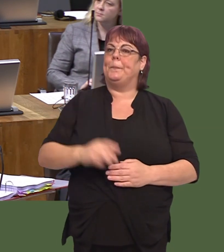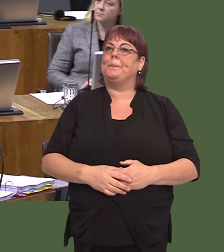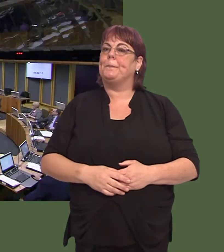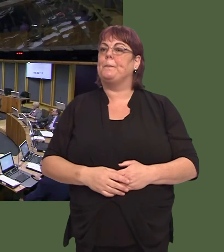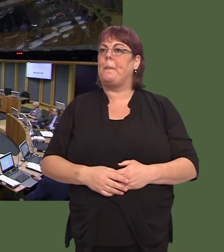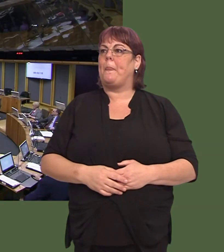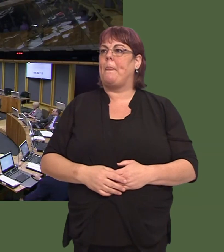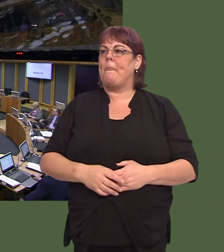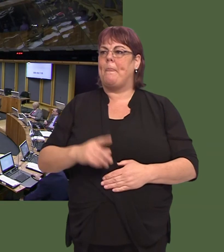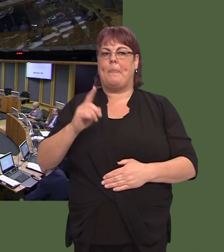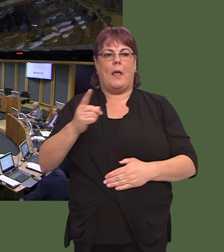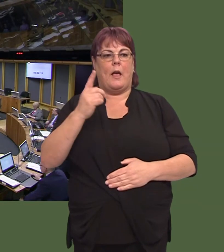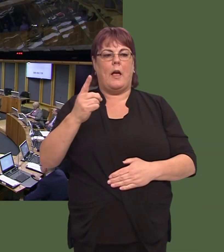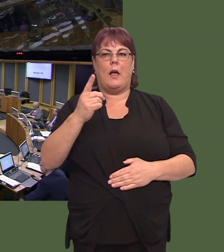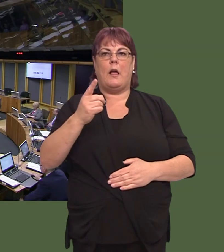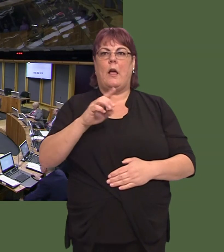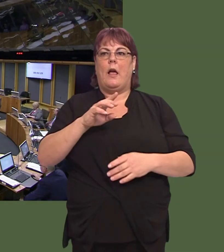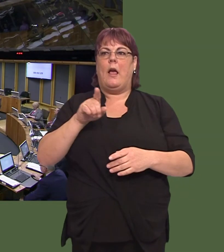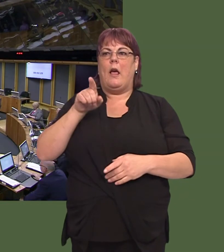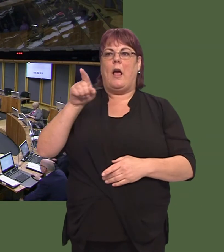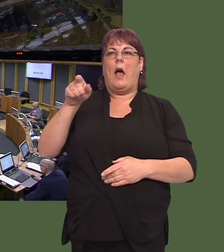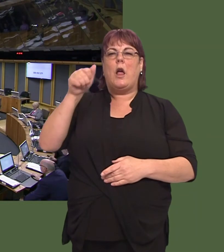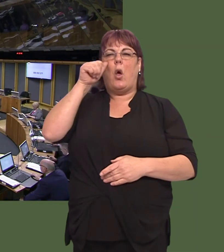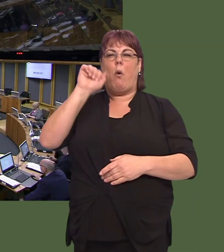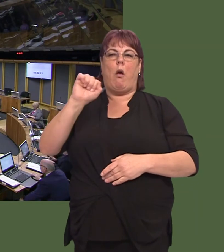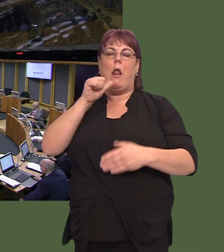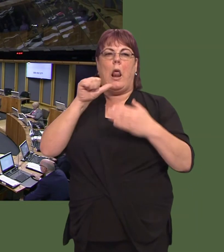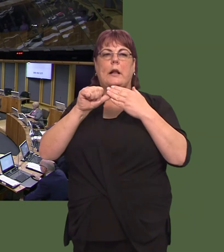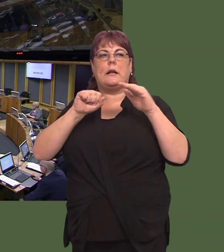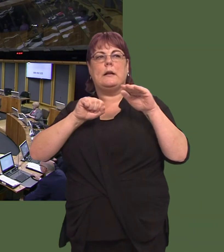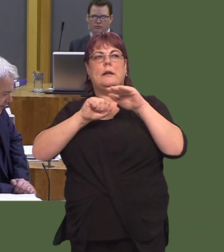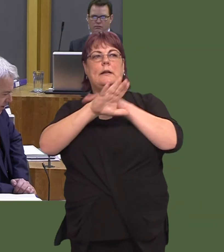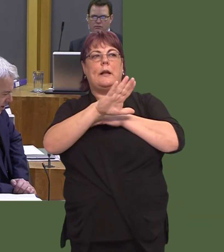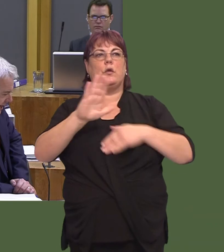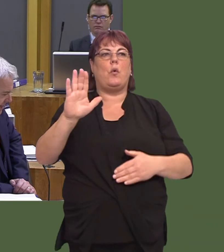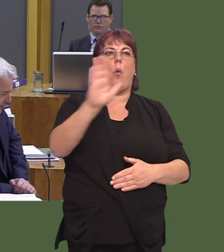heard of, Chris Heaton-Harris, who sent a letter to all academics, all academicsóitís